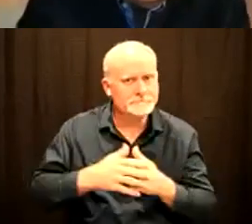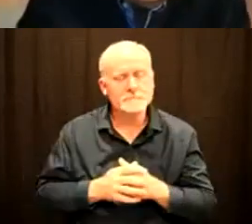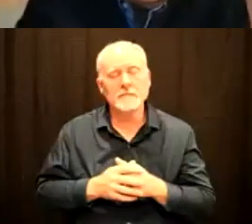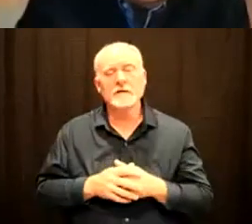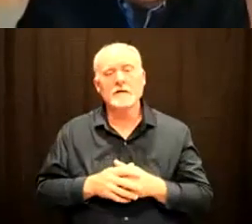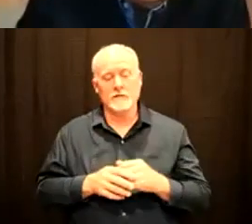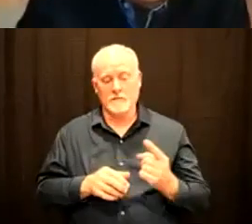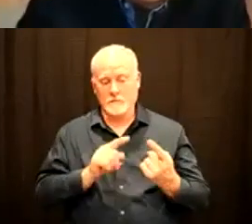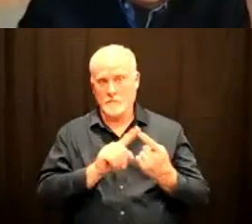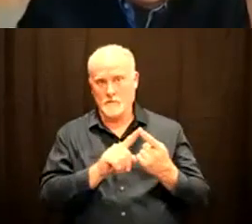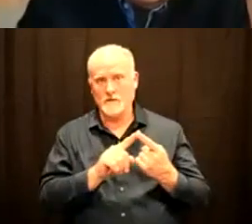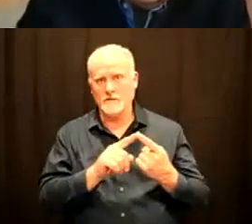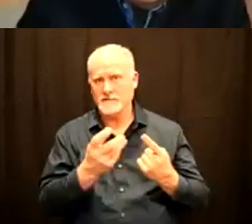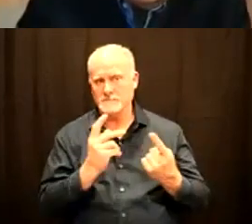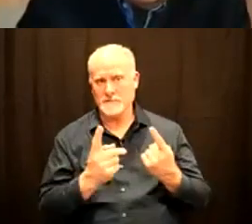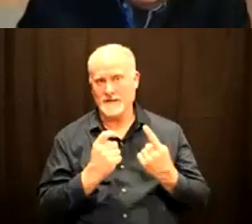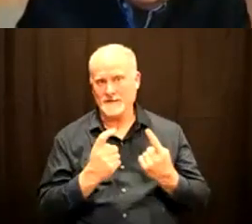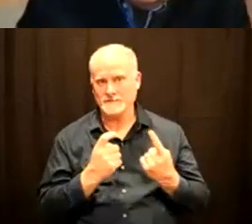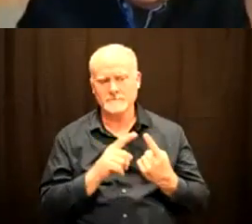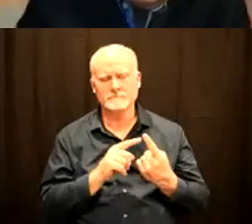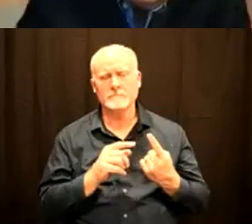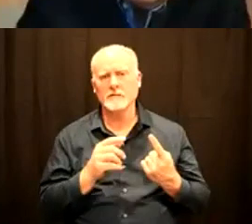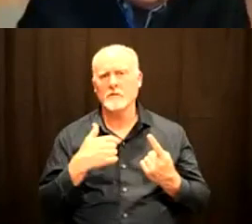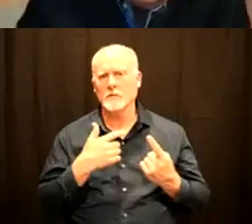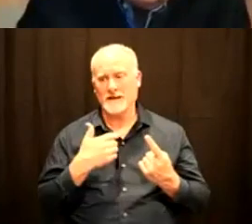has been asked about is you know given that we have an increase in the cases